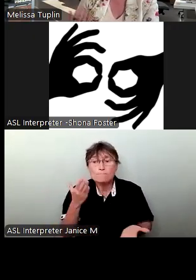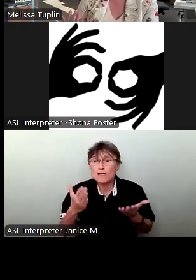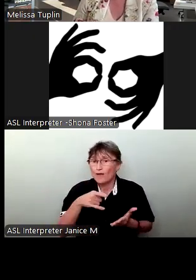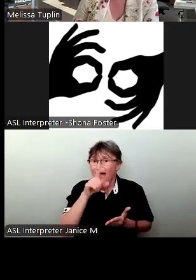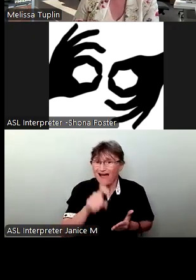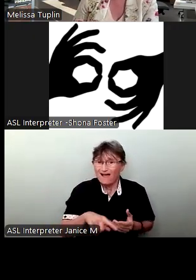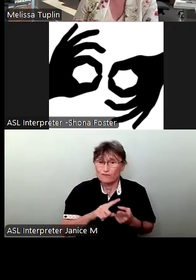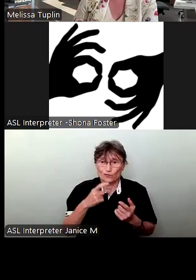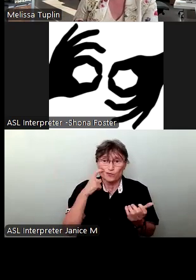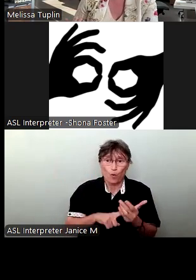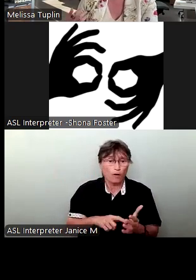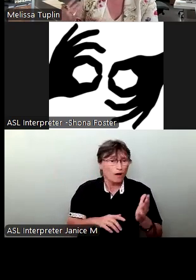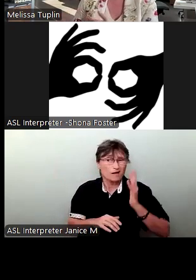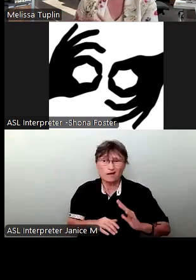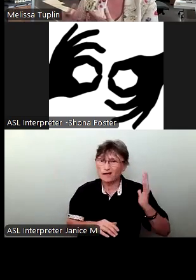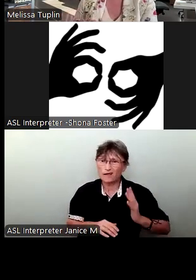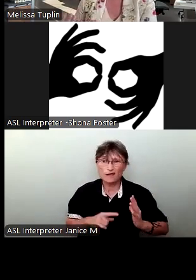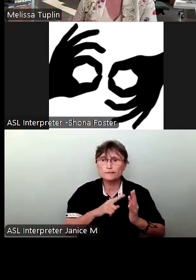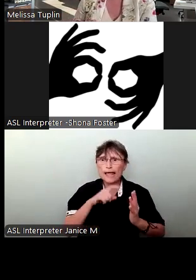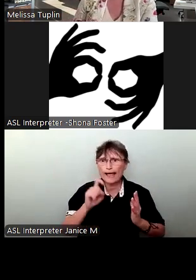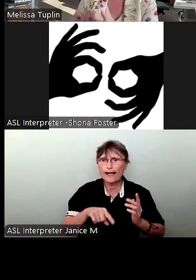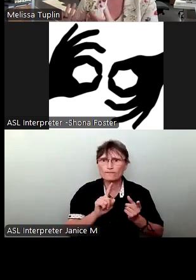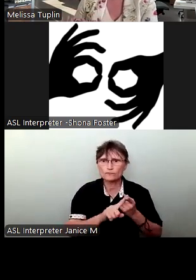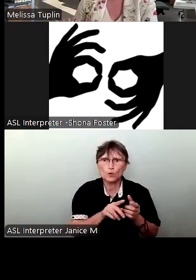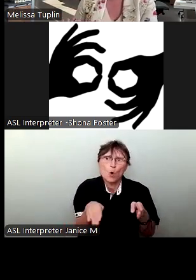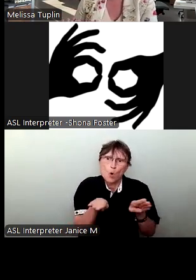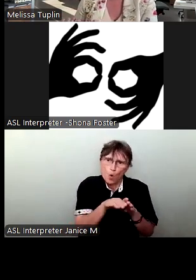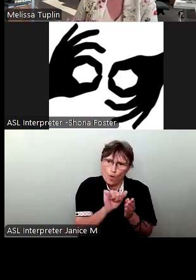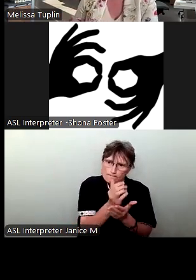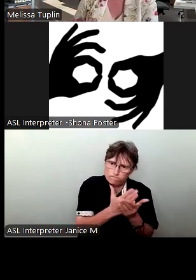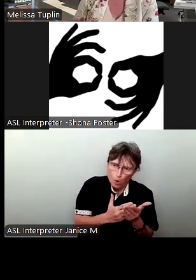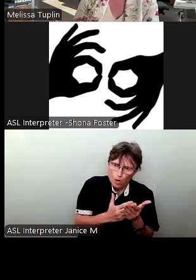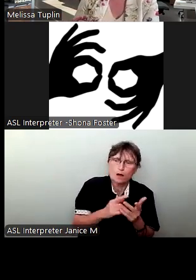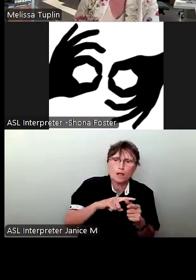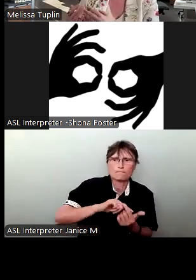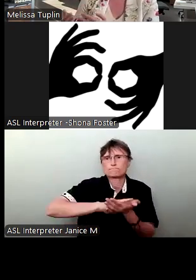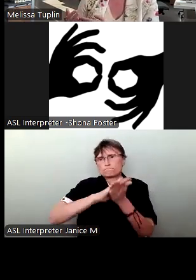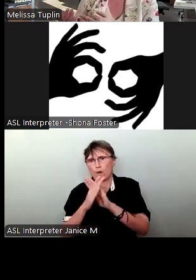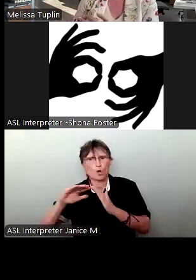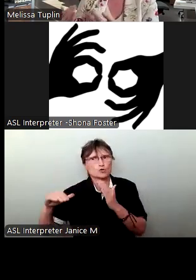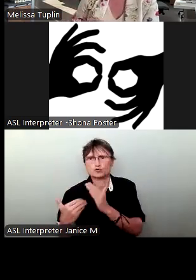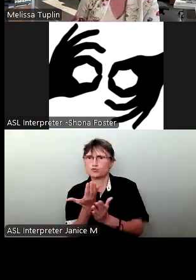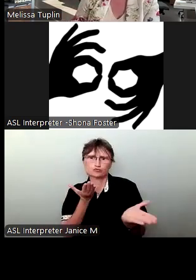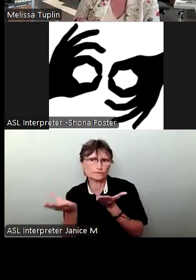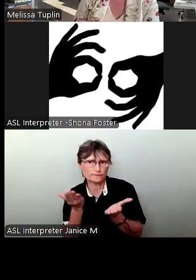serving you or considering a new business model or partnership. And we know that as new applicants